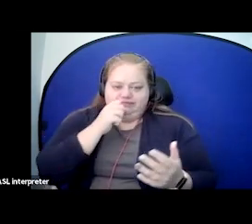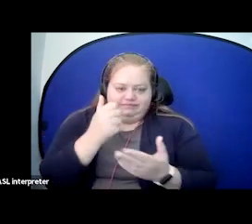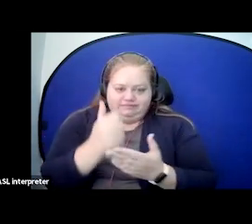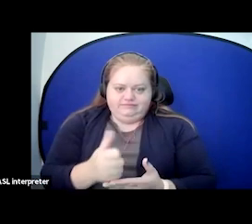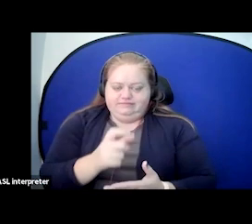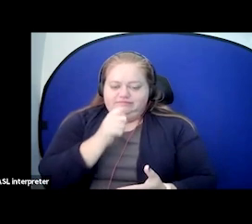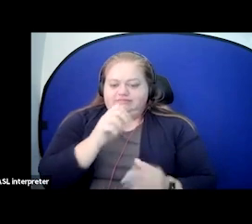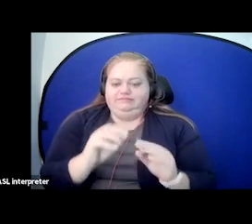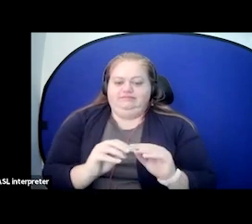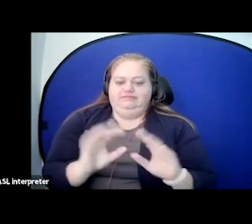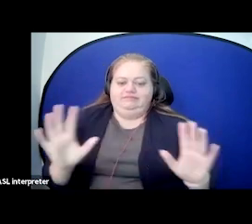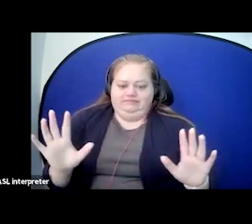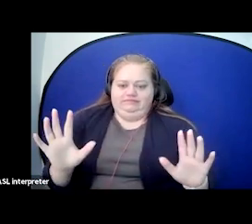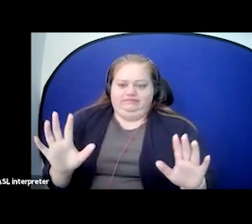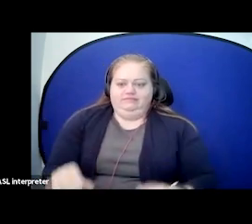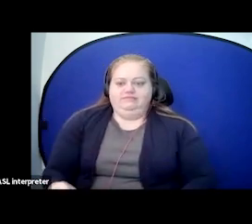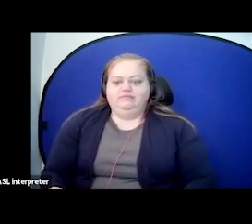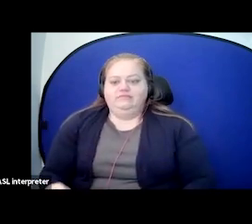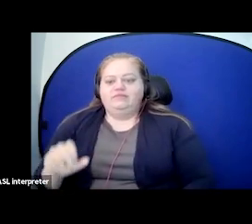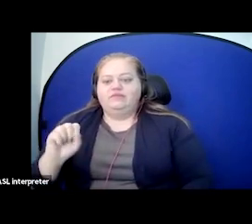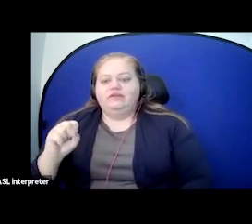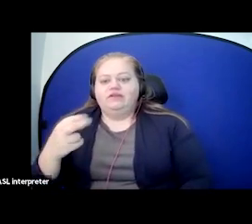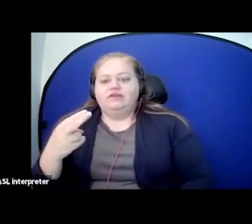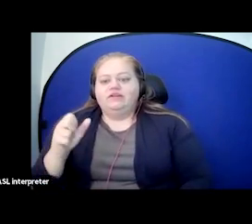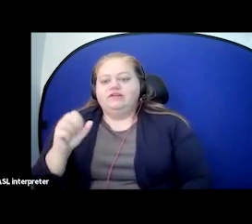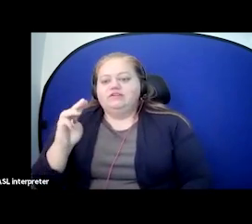[PLAYBACK ENDS] And this is Shamsi. I'm just stepping in here.